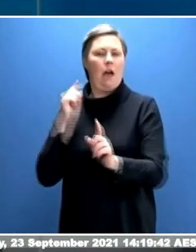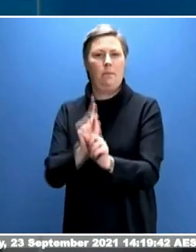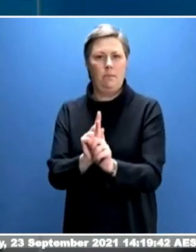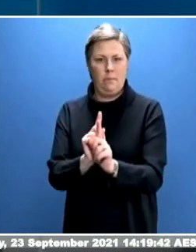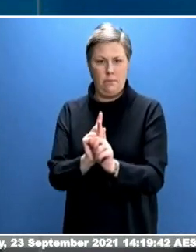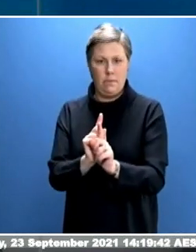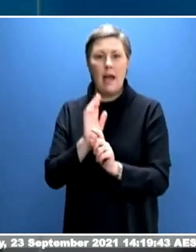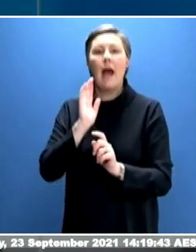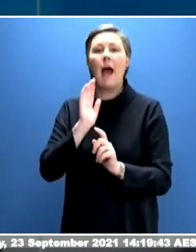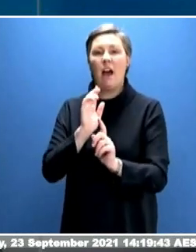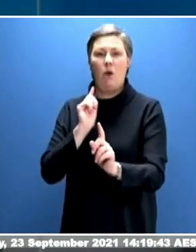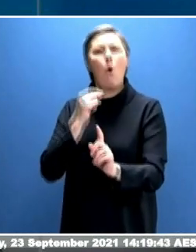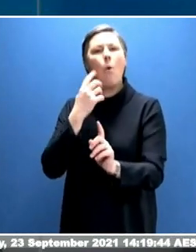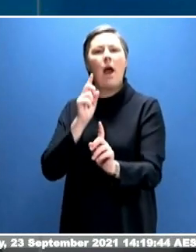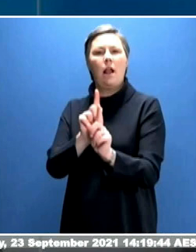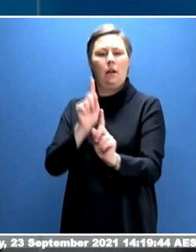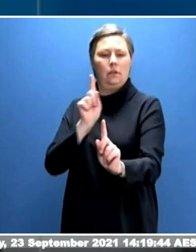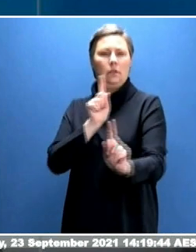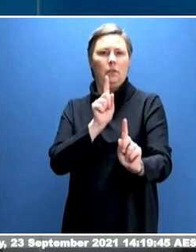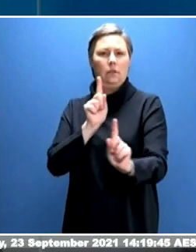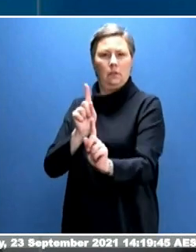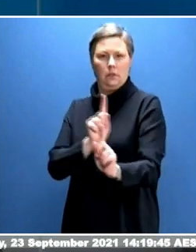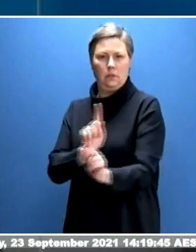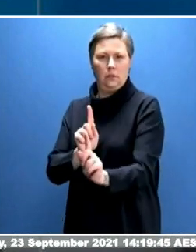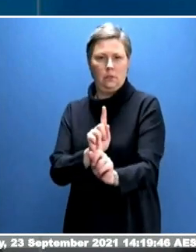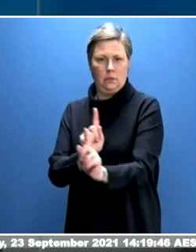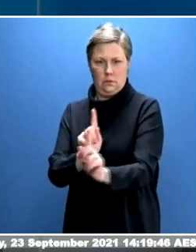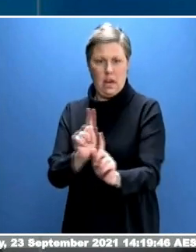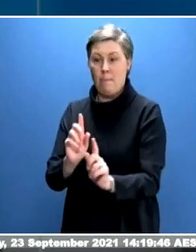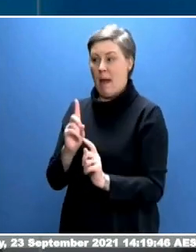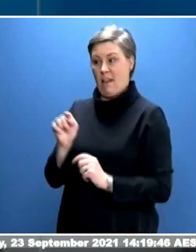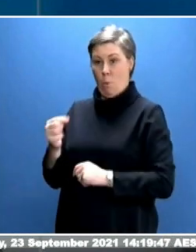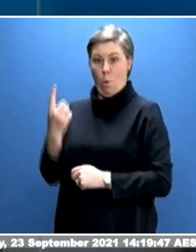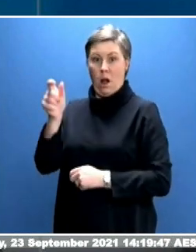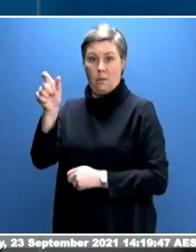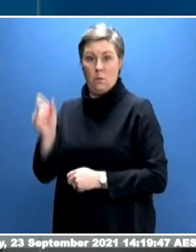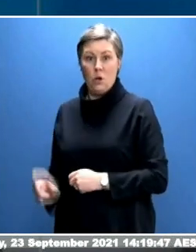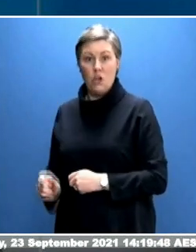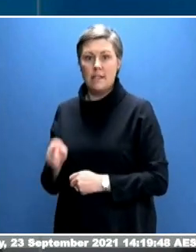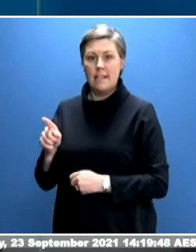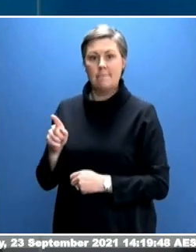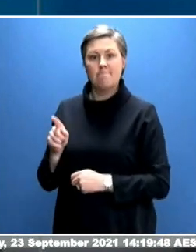person that, in discussion with her care team, it was determined that she could